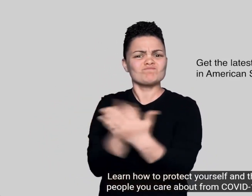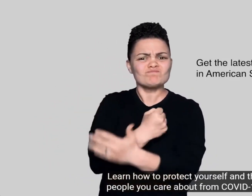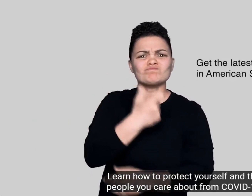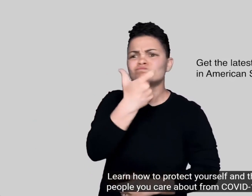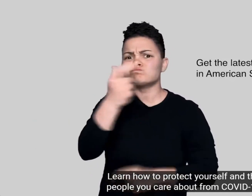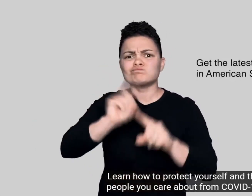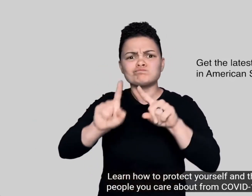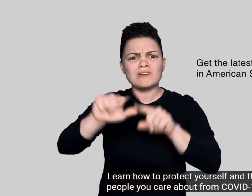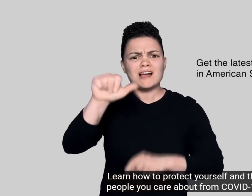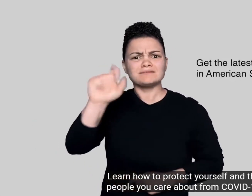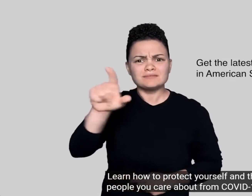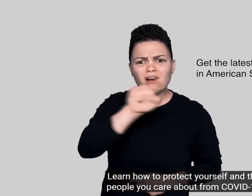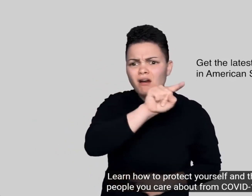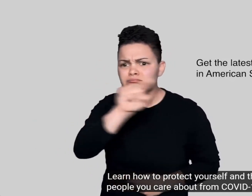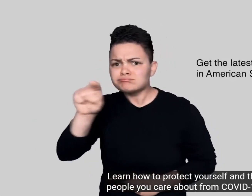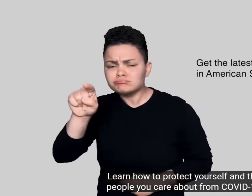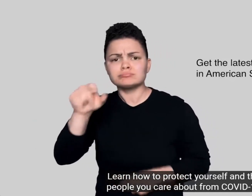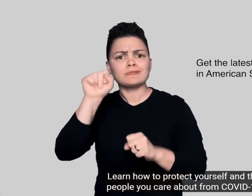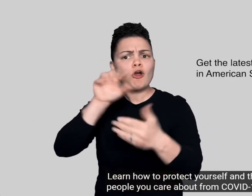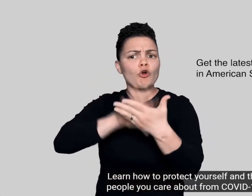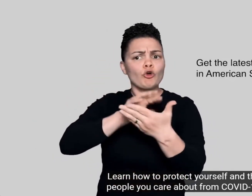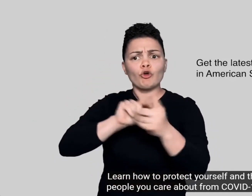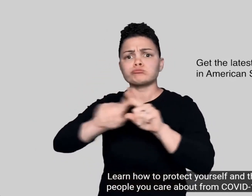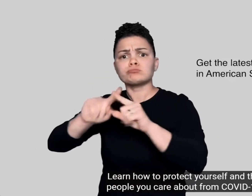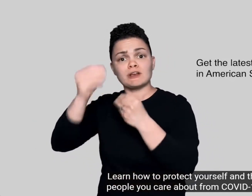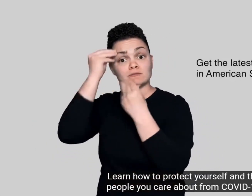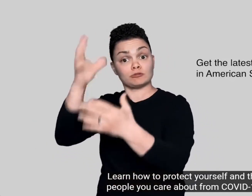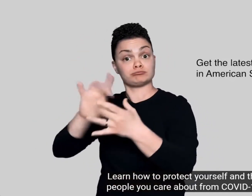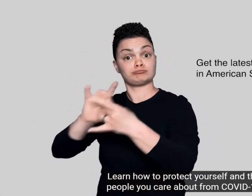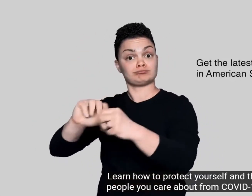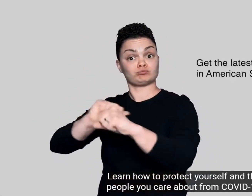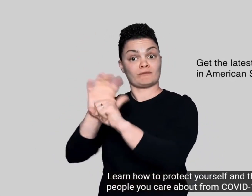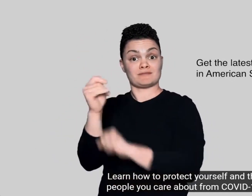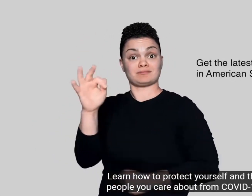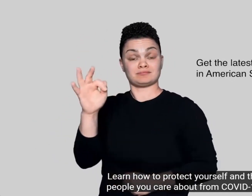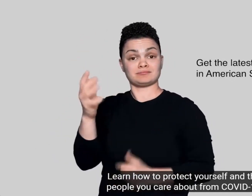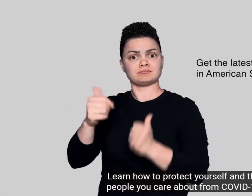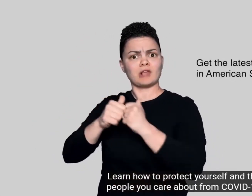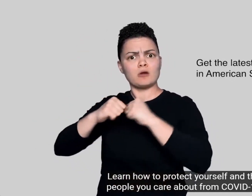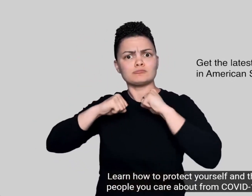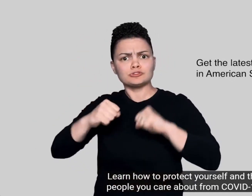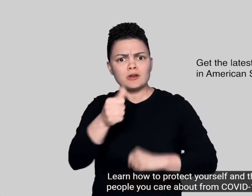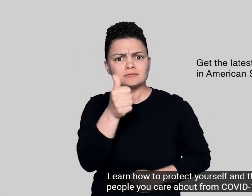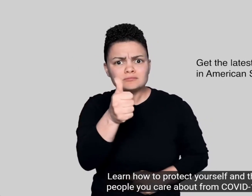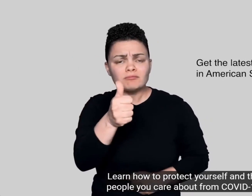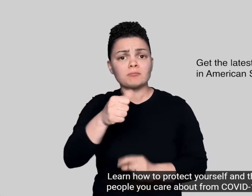Learn how to protect yourself and the people you care about from Covid 19.